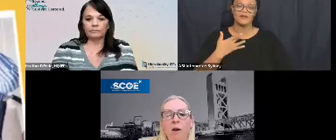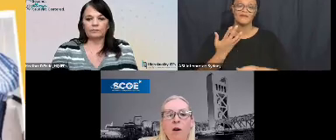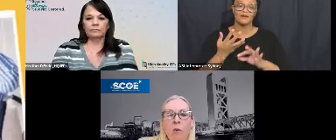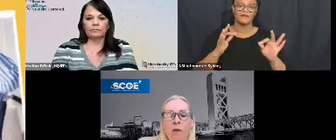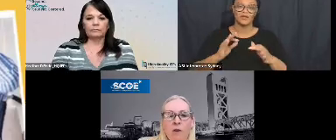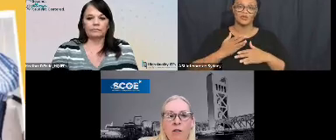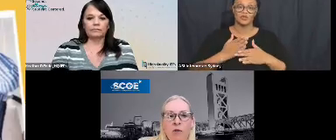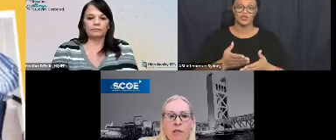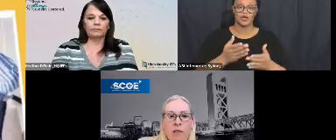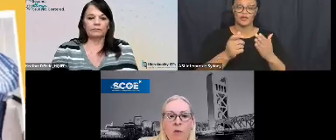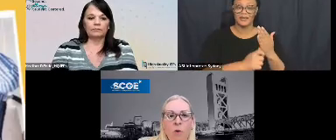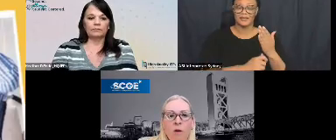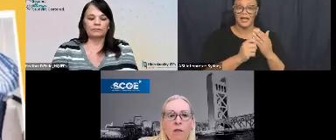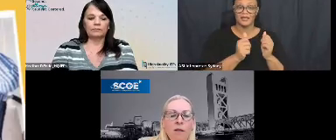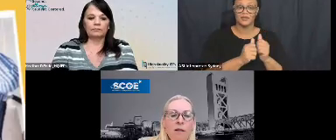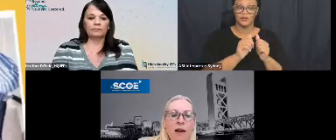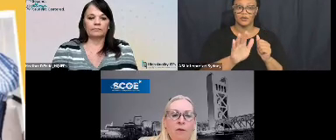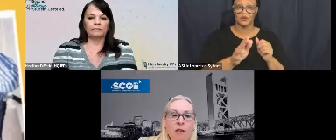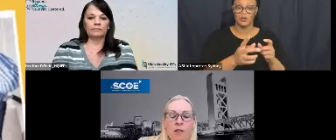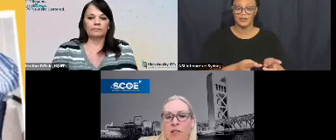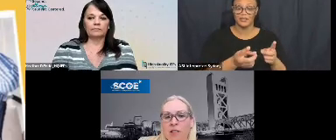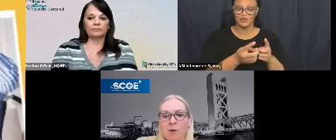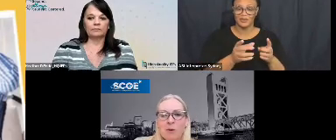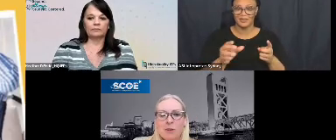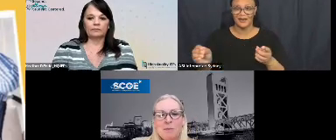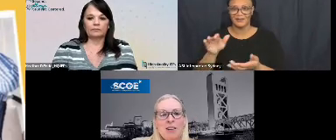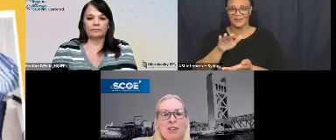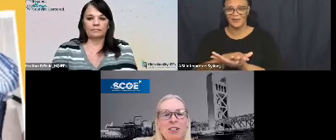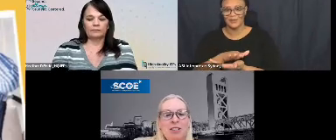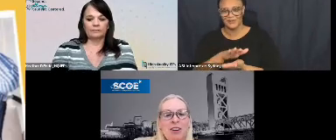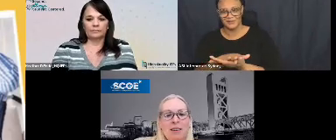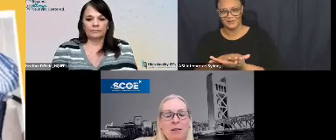um with your districts and schools and for districts and schools, make sure you share